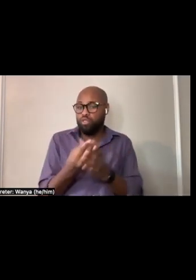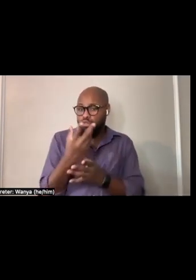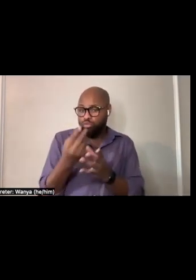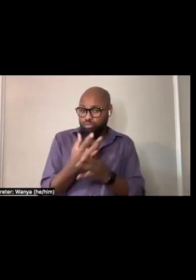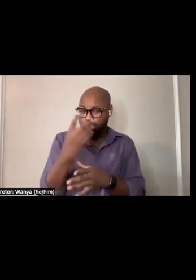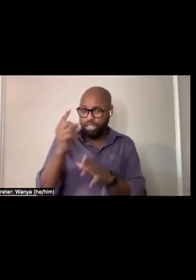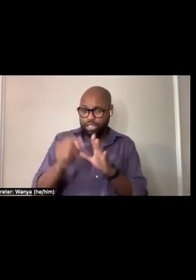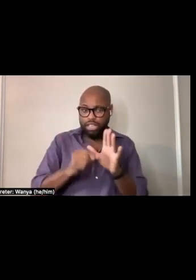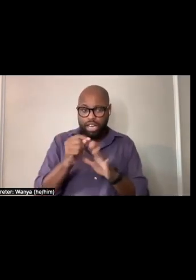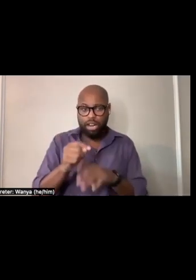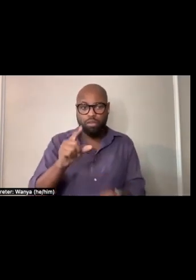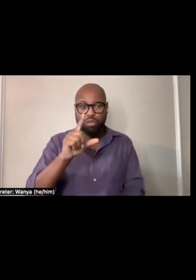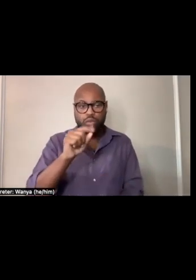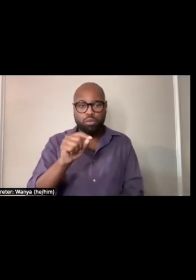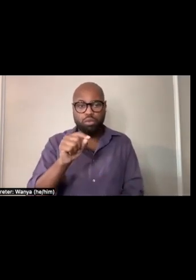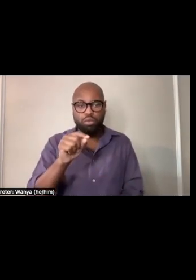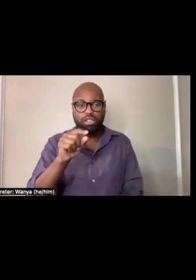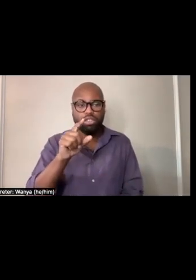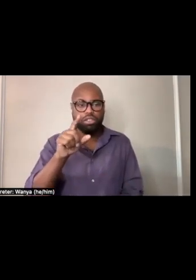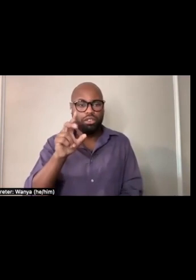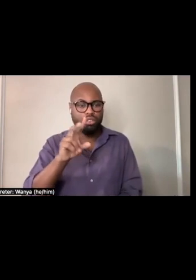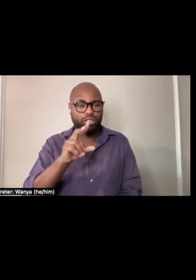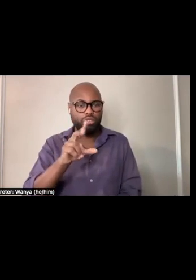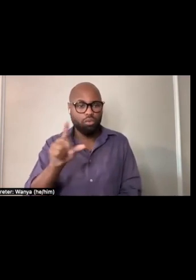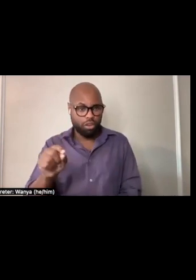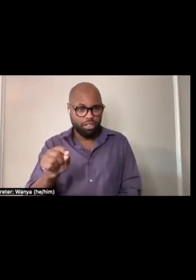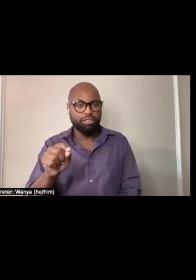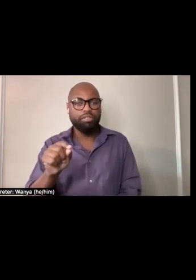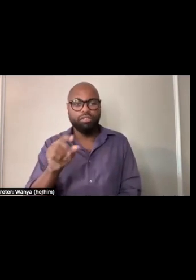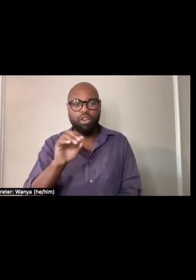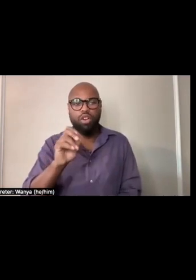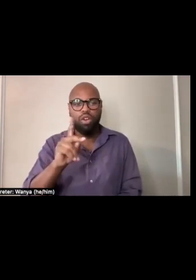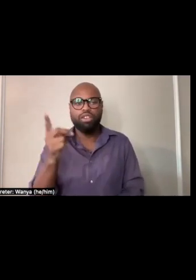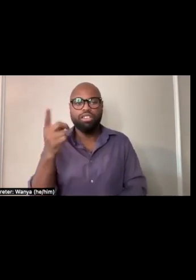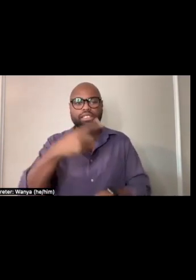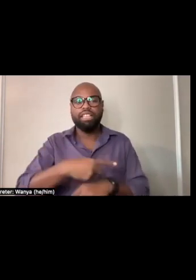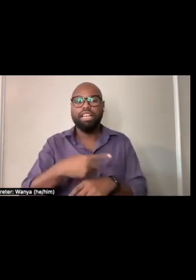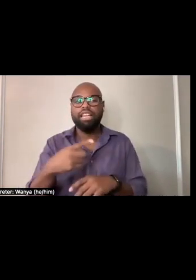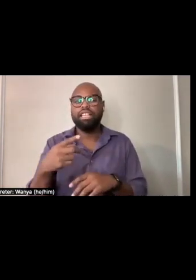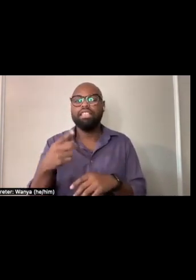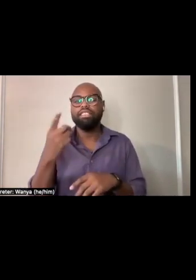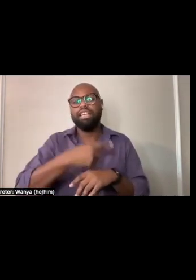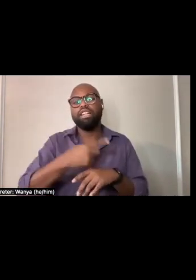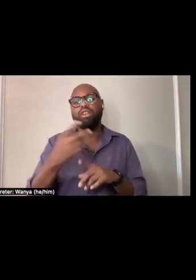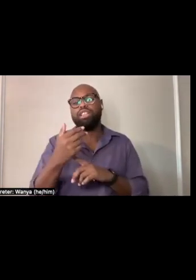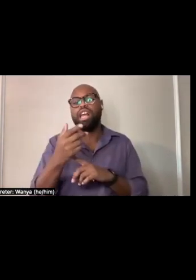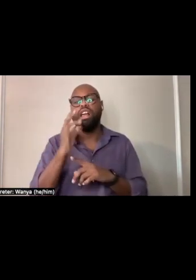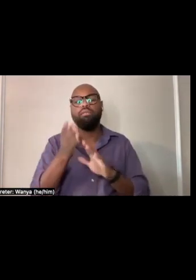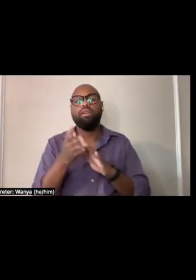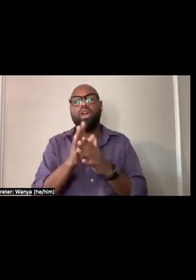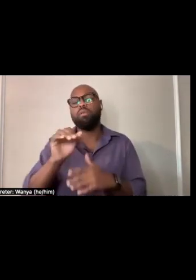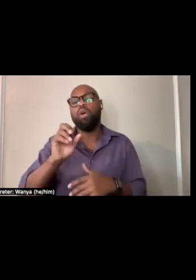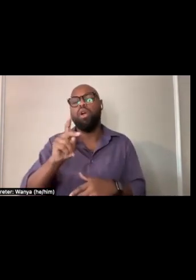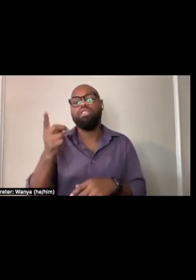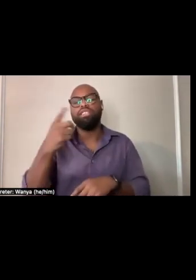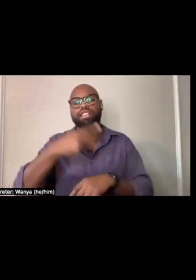a Days Hotel had become Oakdays with about 138 residents with varying health needs.